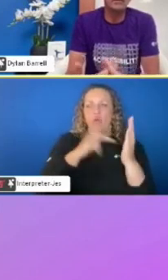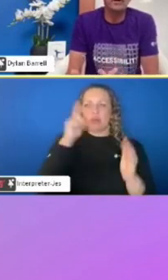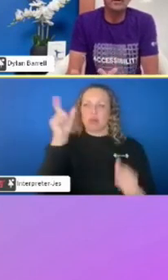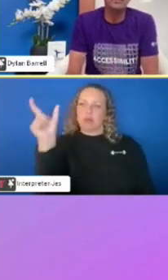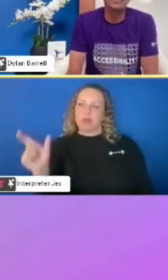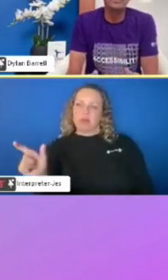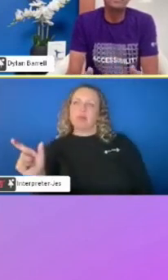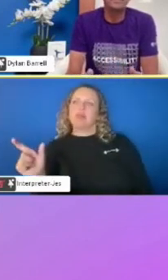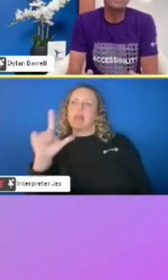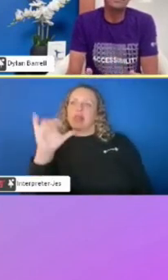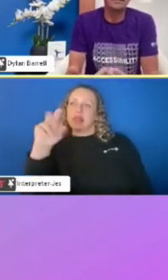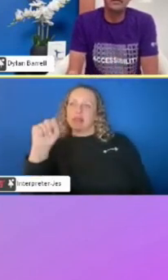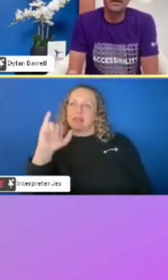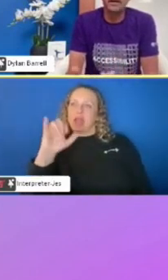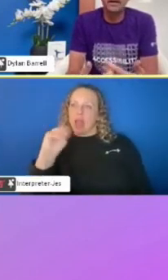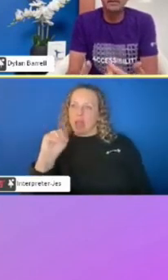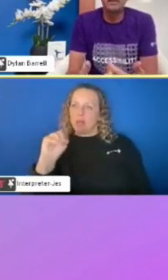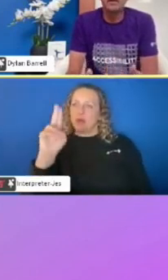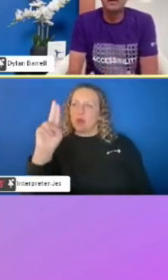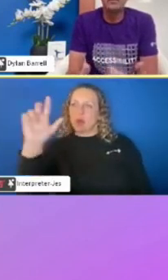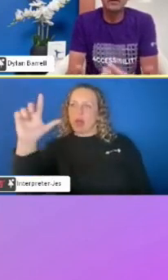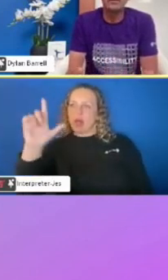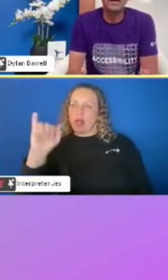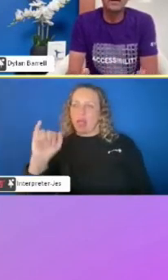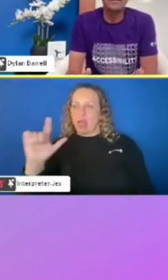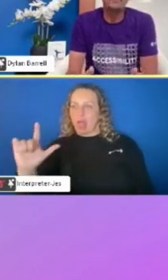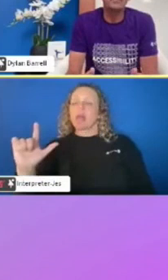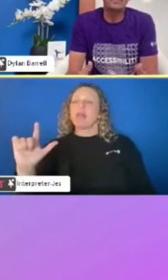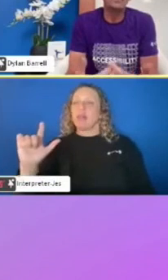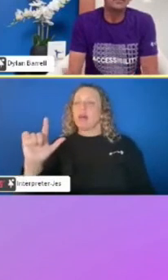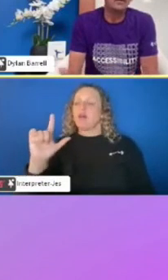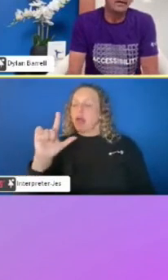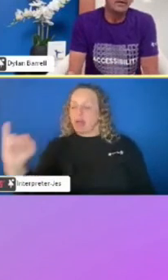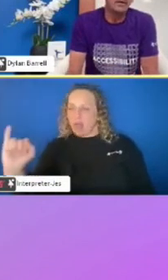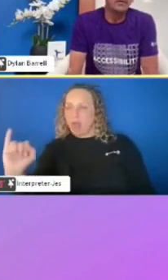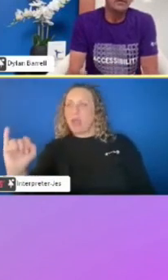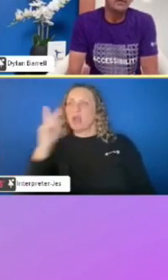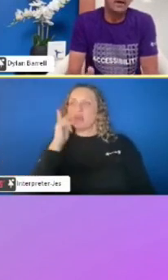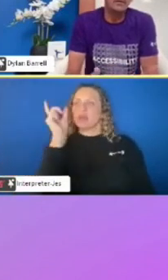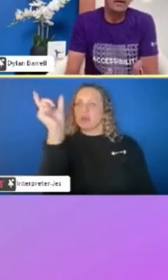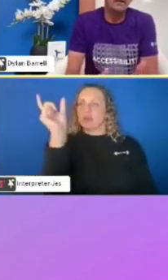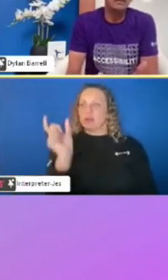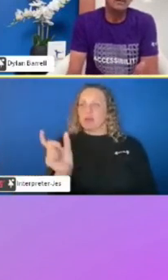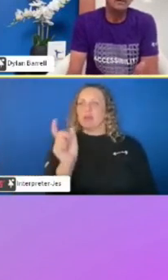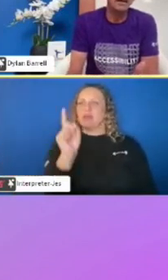it knows that a UL element should only have a certain number of different types of items inside